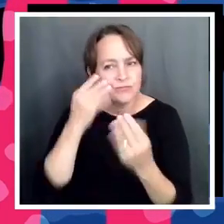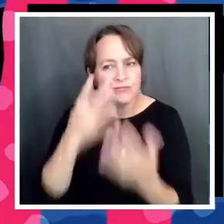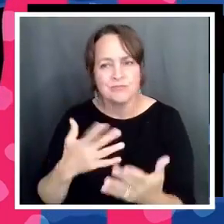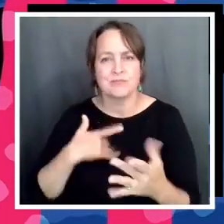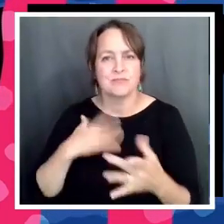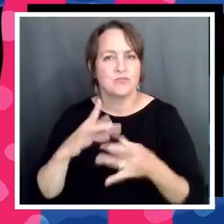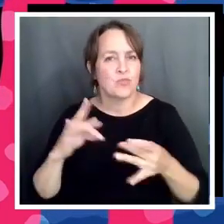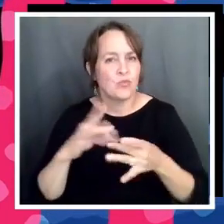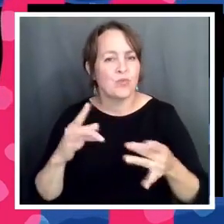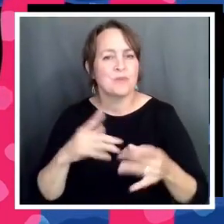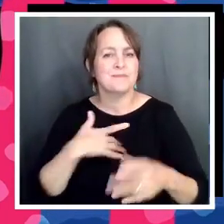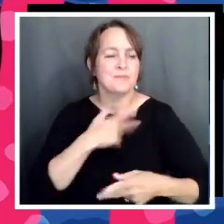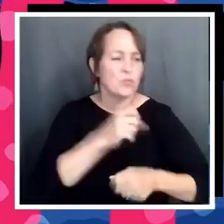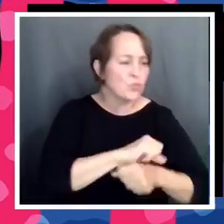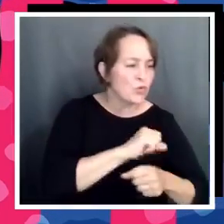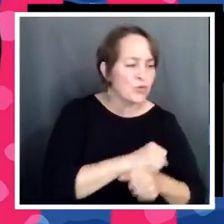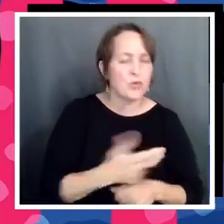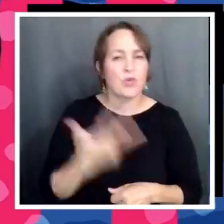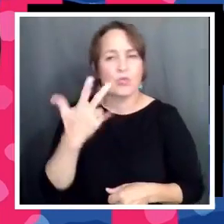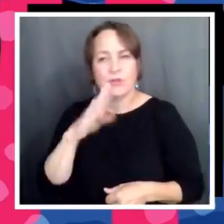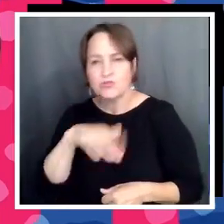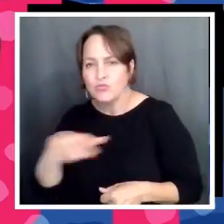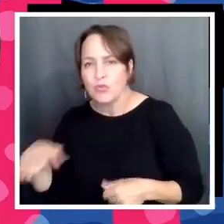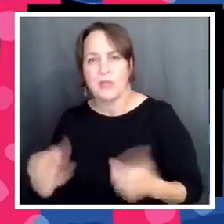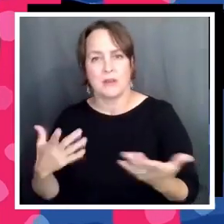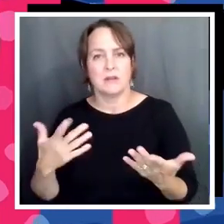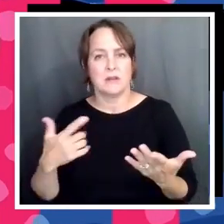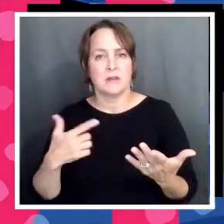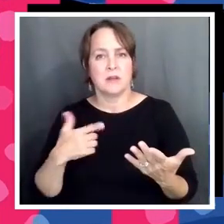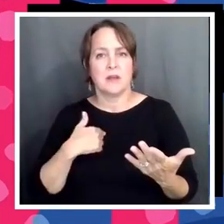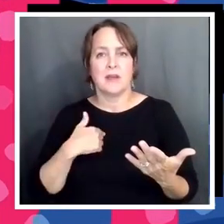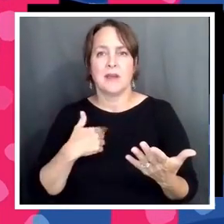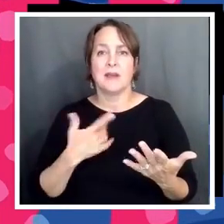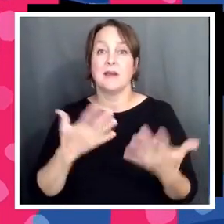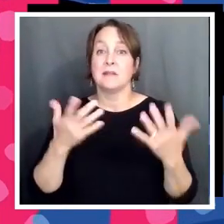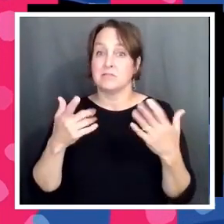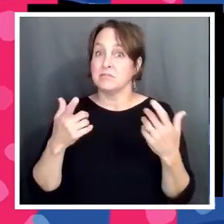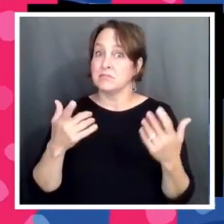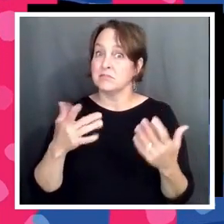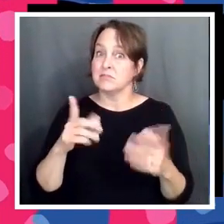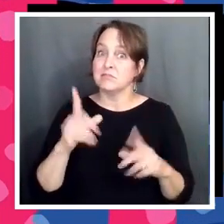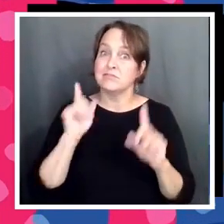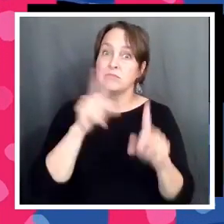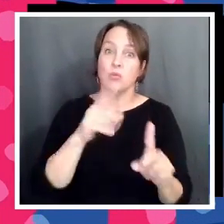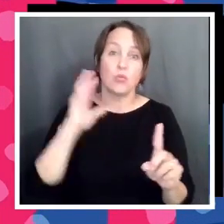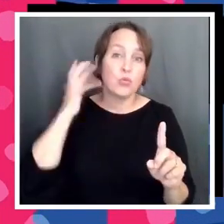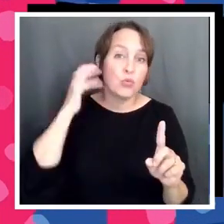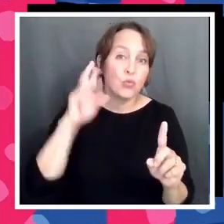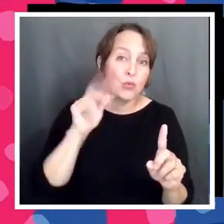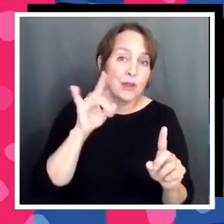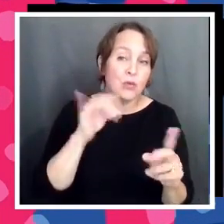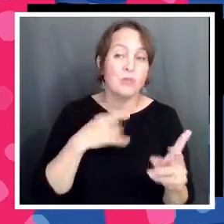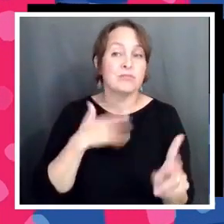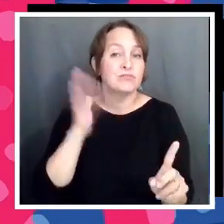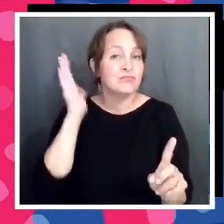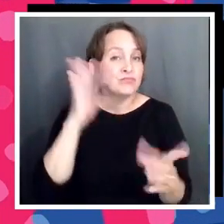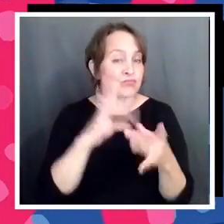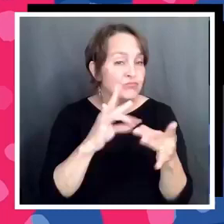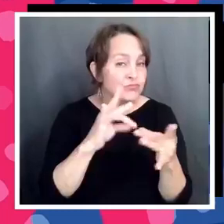SHARE MY STORY AND TALK ABOUT HOW DIFFICULT IT WAS FOR OUR